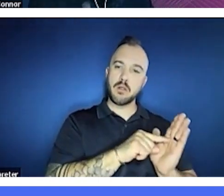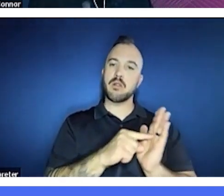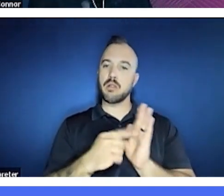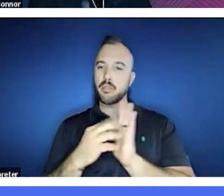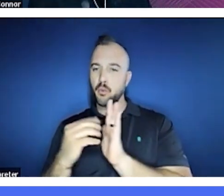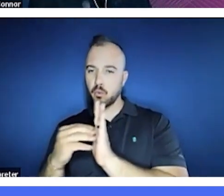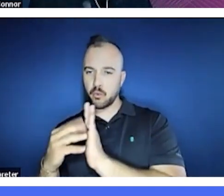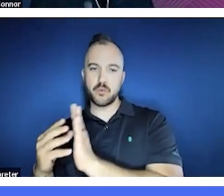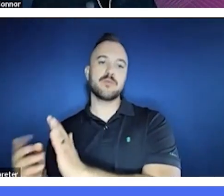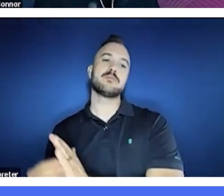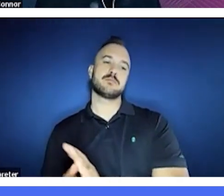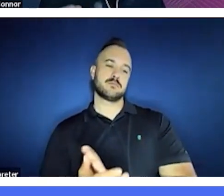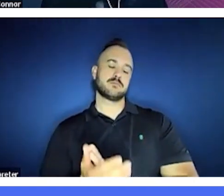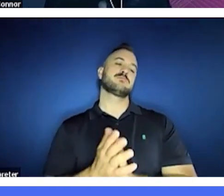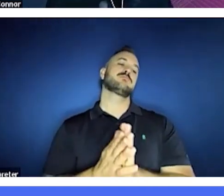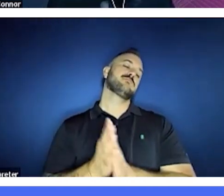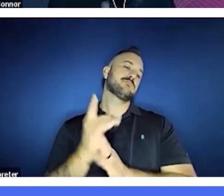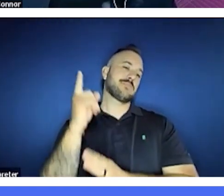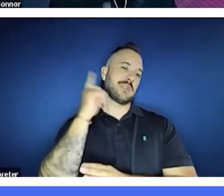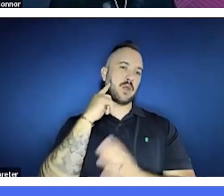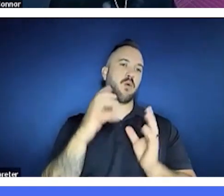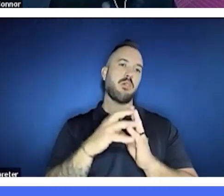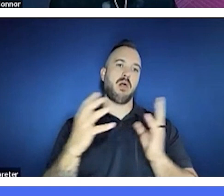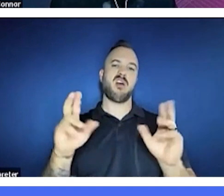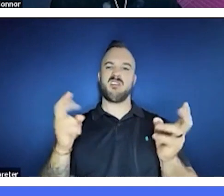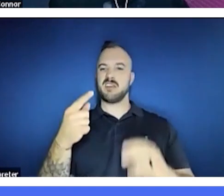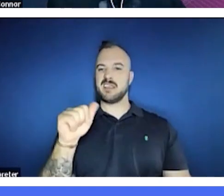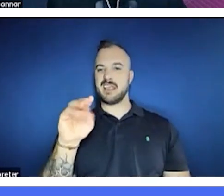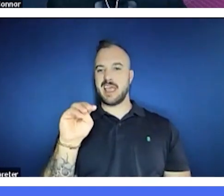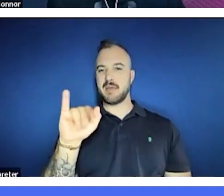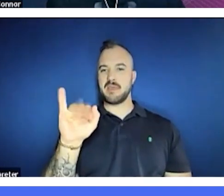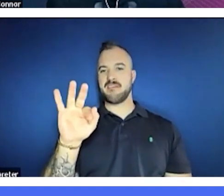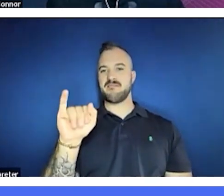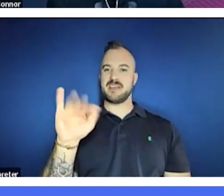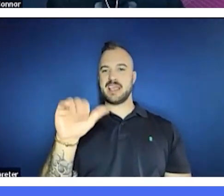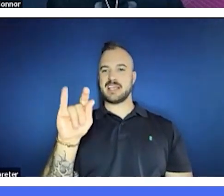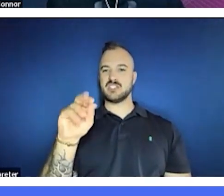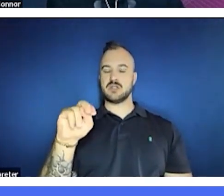Now, we hear a lot about gamification, right? Everybody wants to gamify everything.